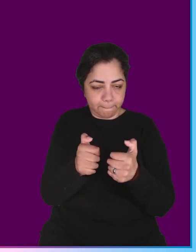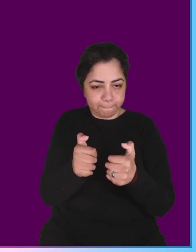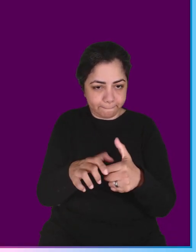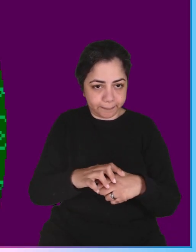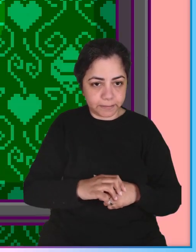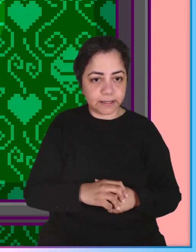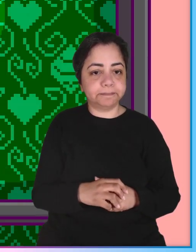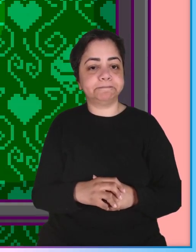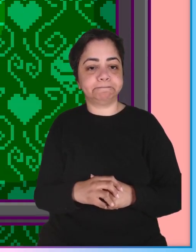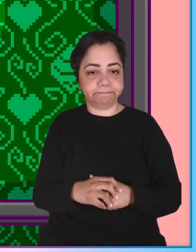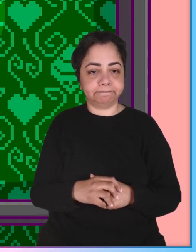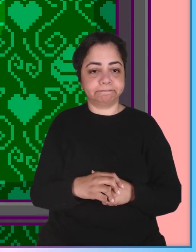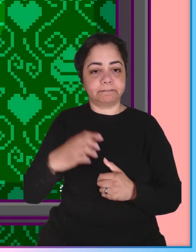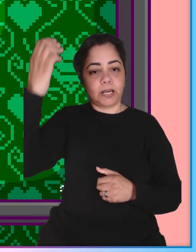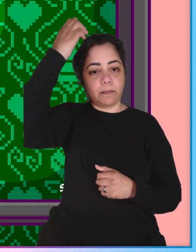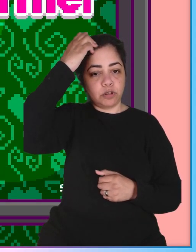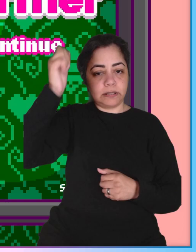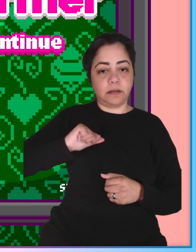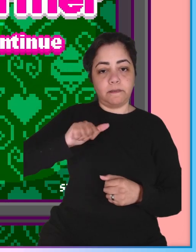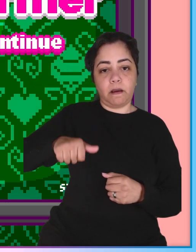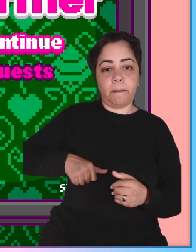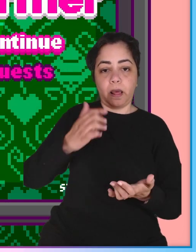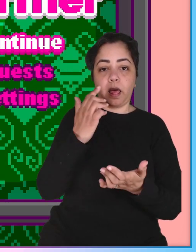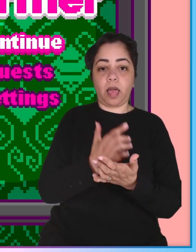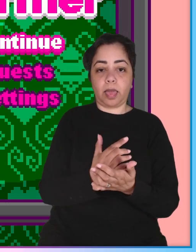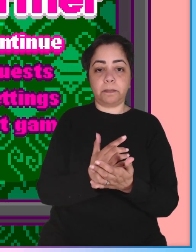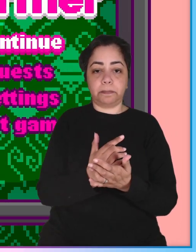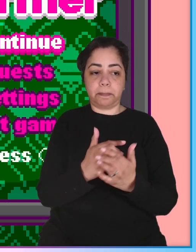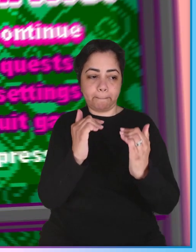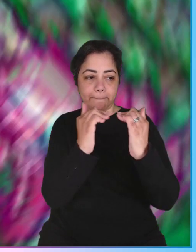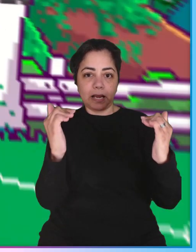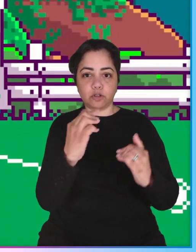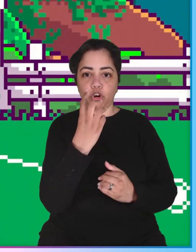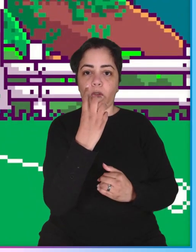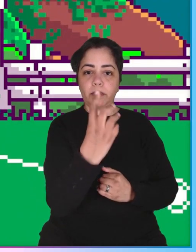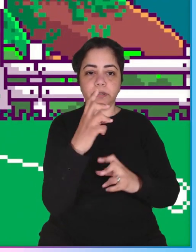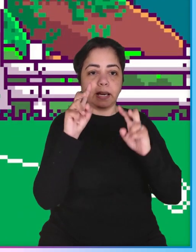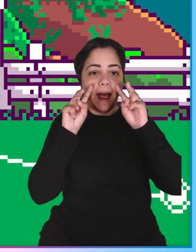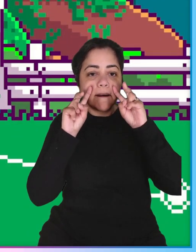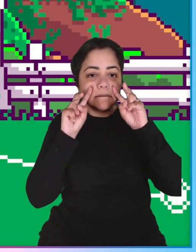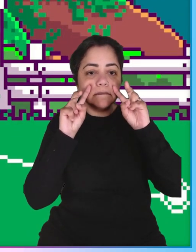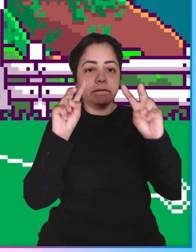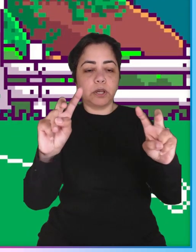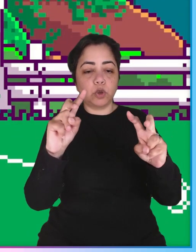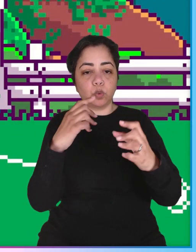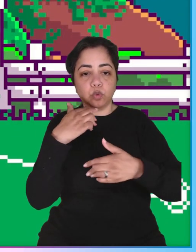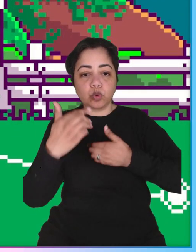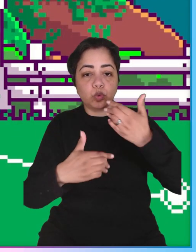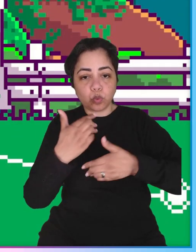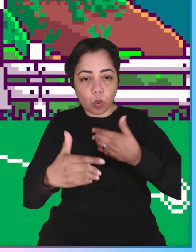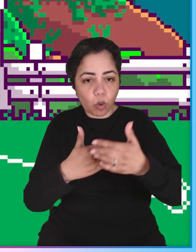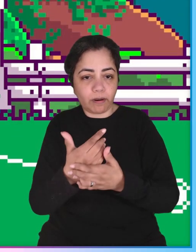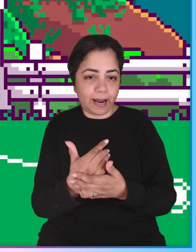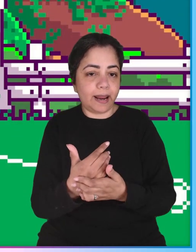[Announcer] Princess Farmer is a match three visual novel with lots of queer and diverse representation, created with accessibility in mind.